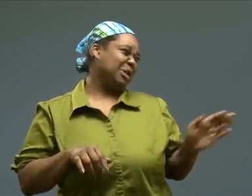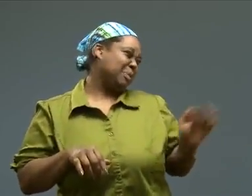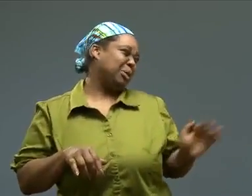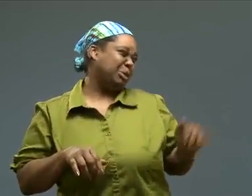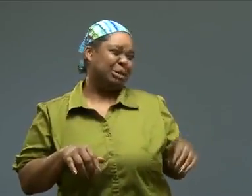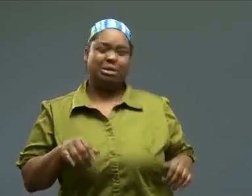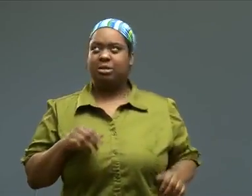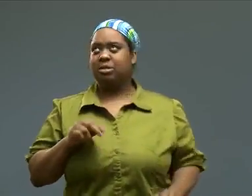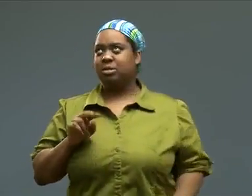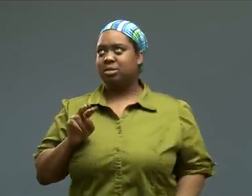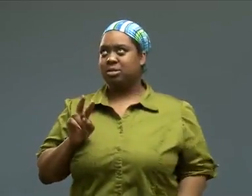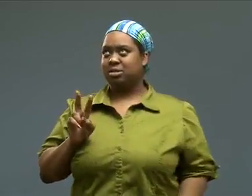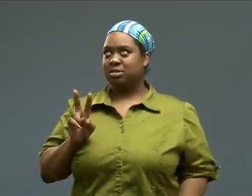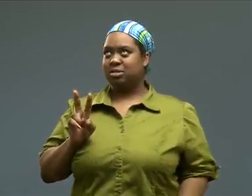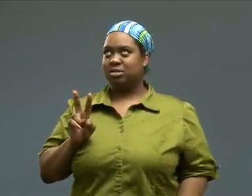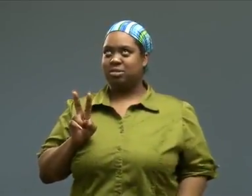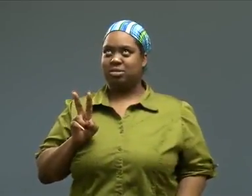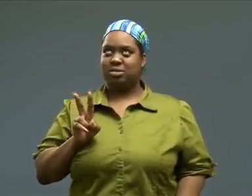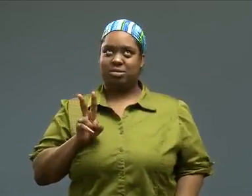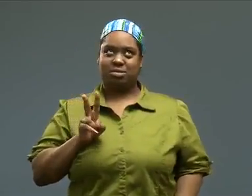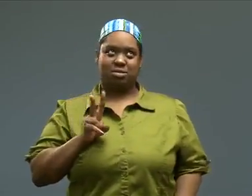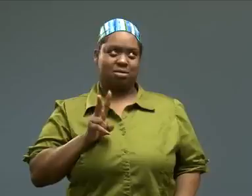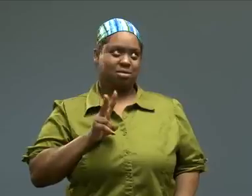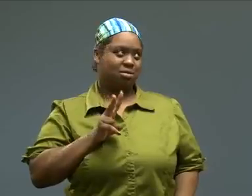I looked back at the woman.